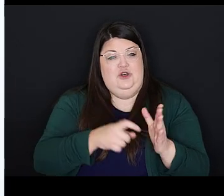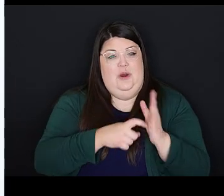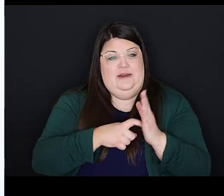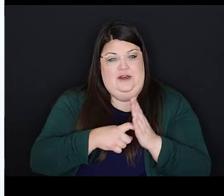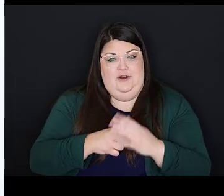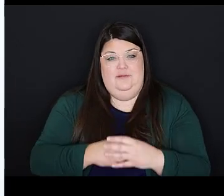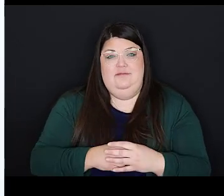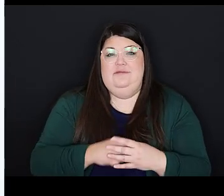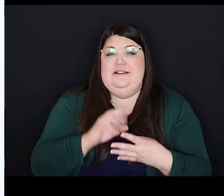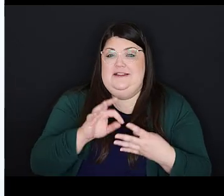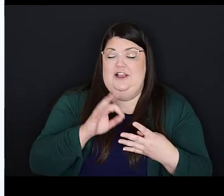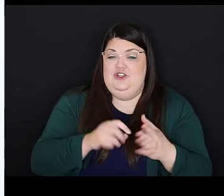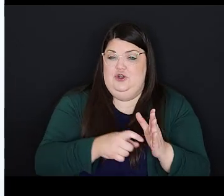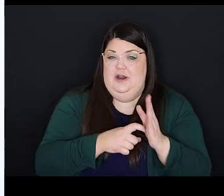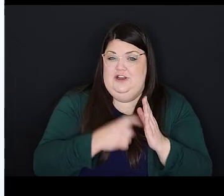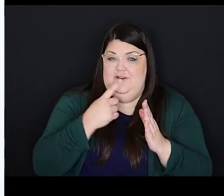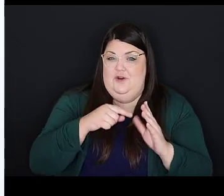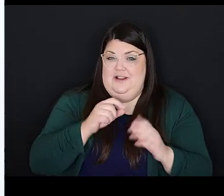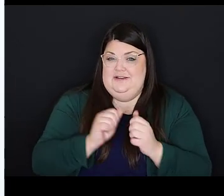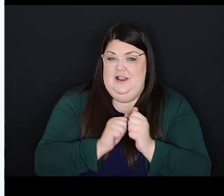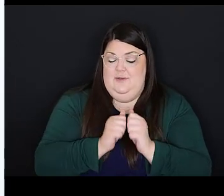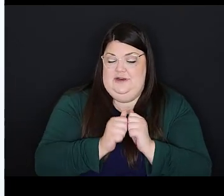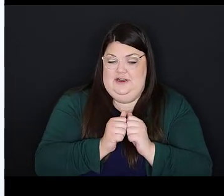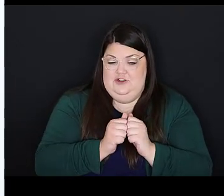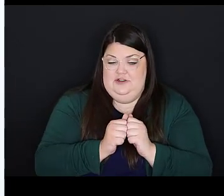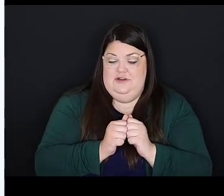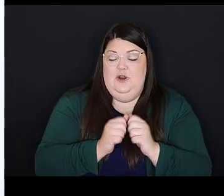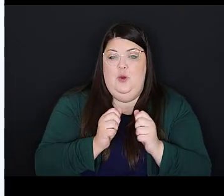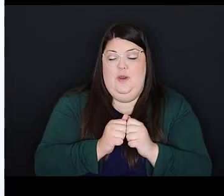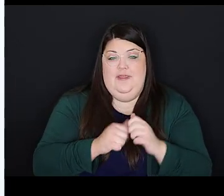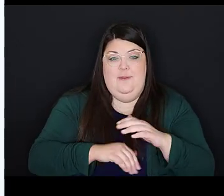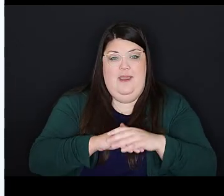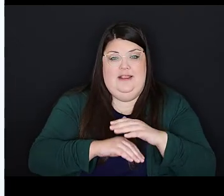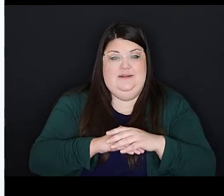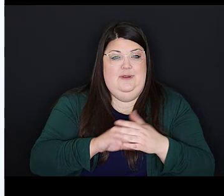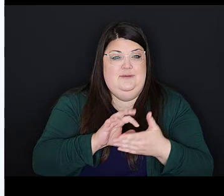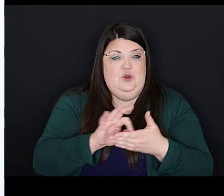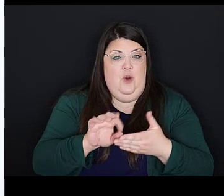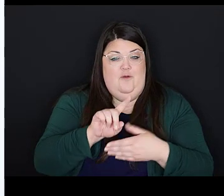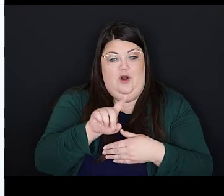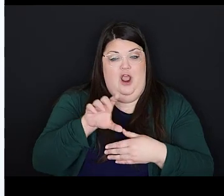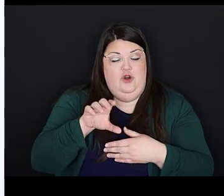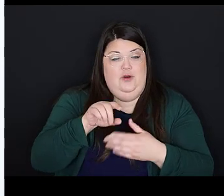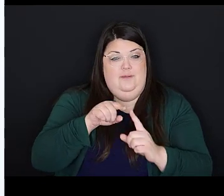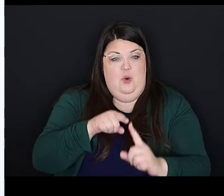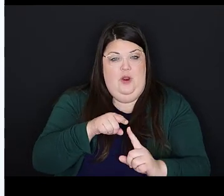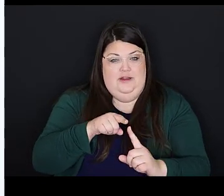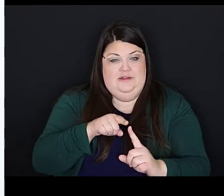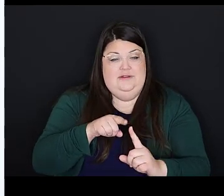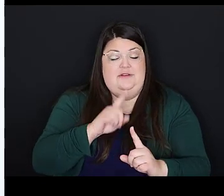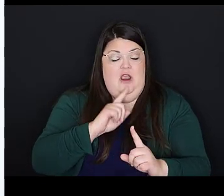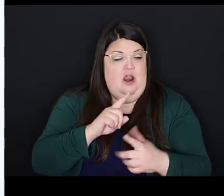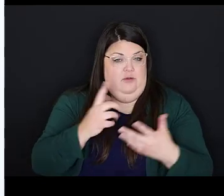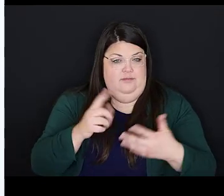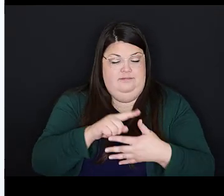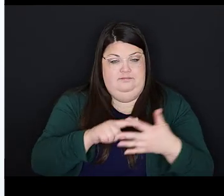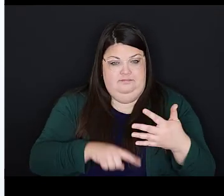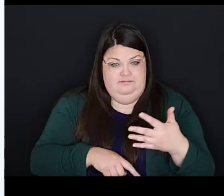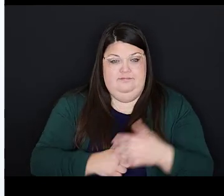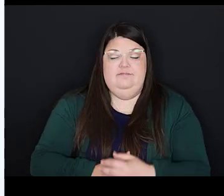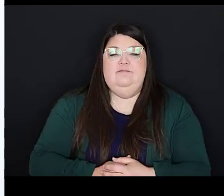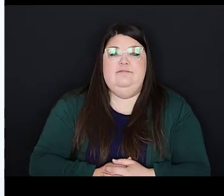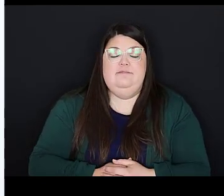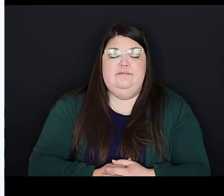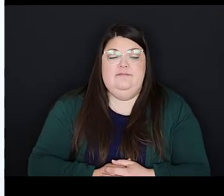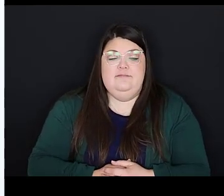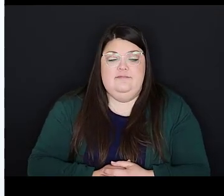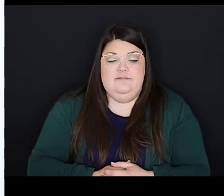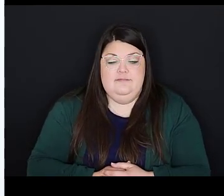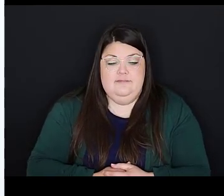The selection criteria for this competition, with a maximum score of 100 points, are as follows: